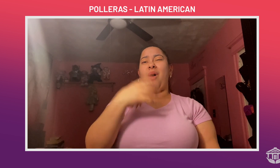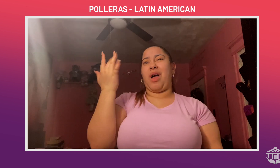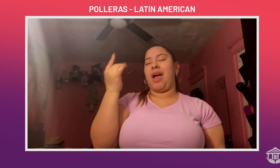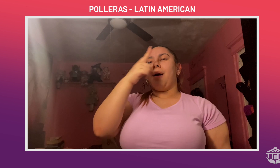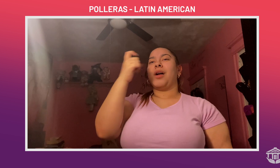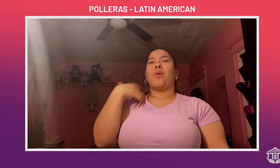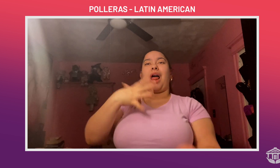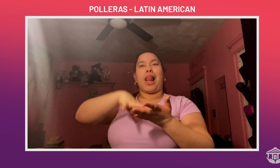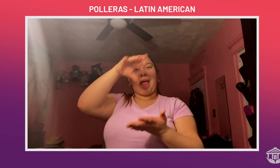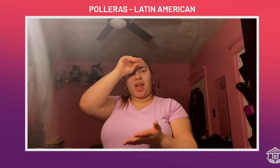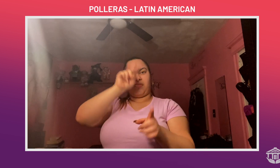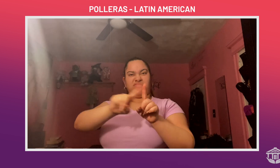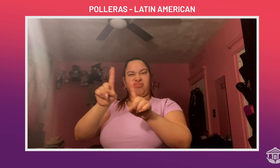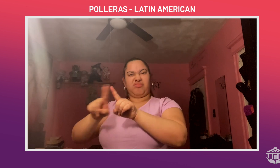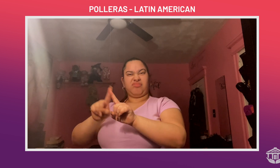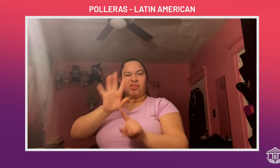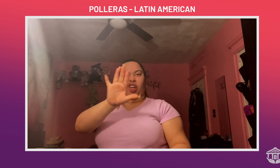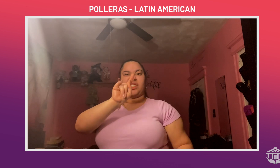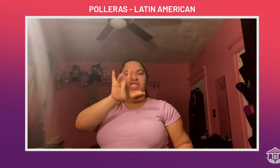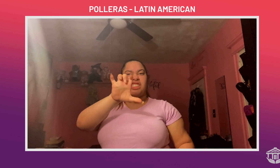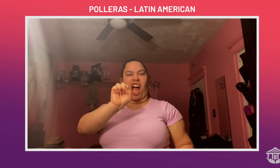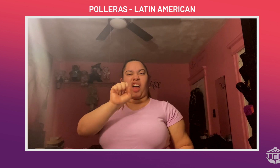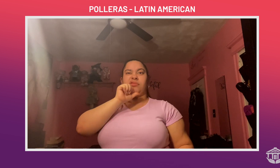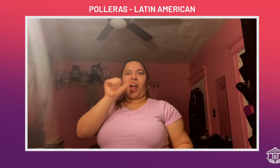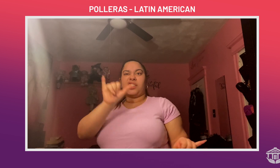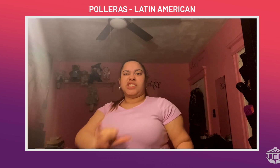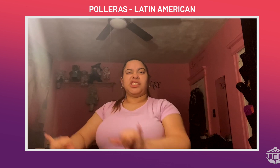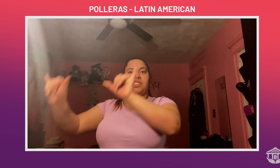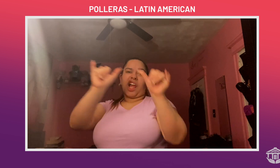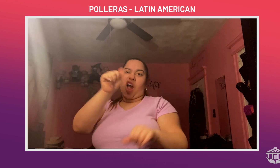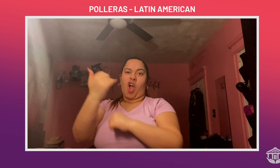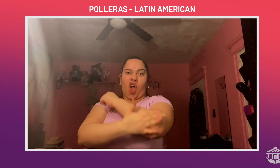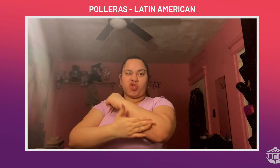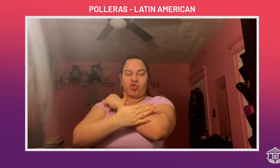to country. In many Spanish speaking countries there are different traditional dresses,